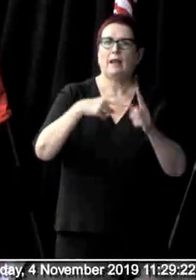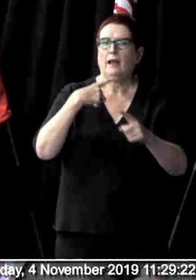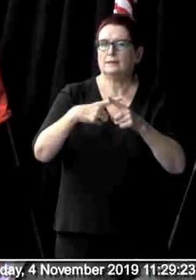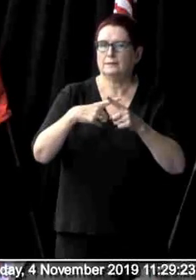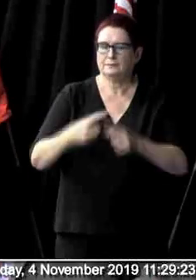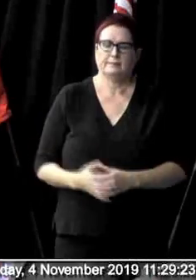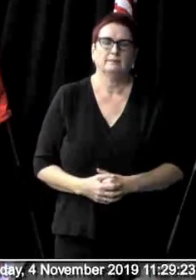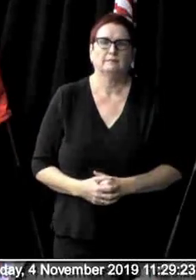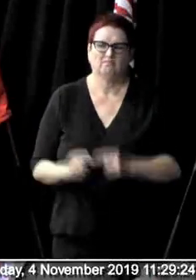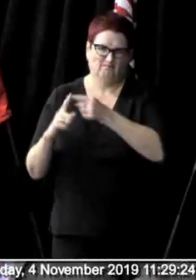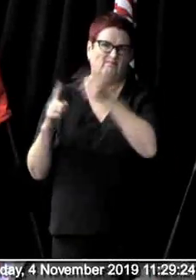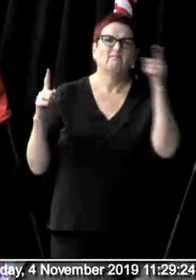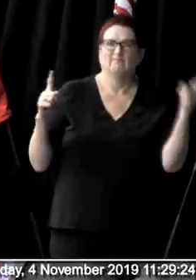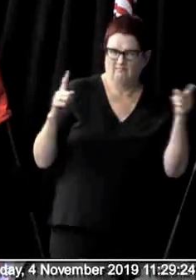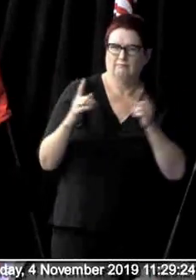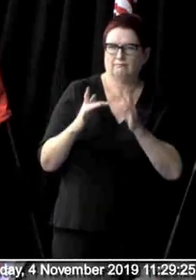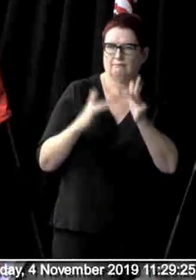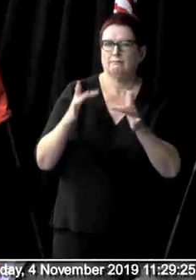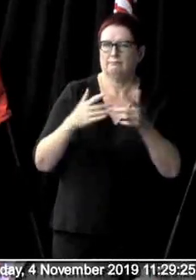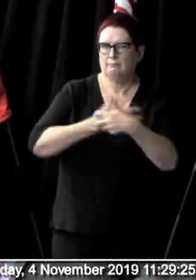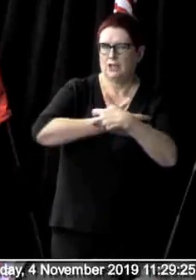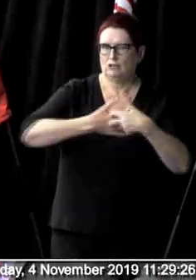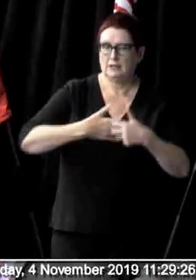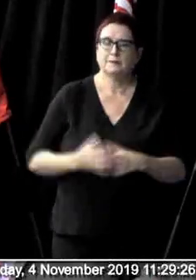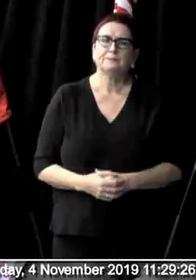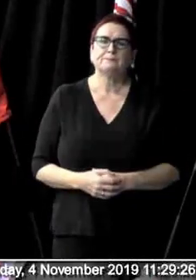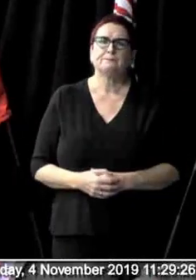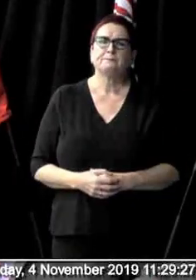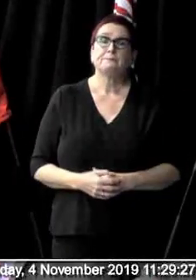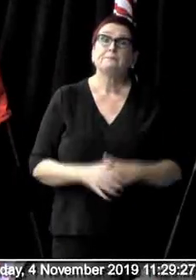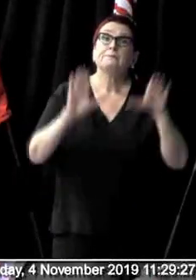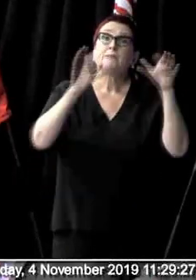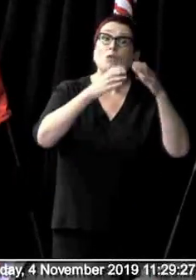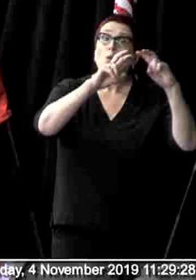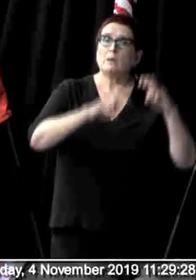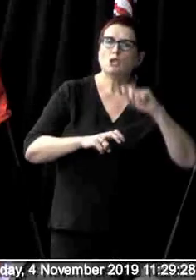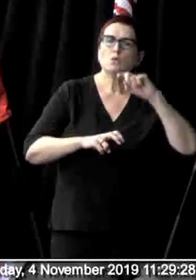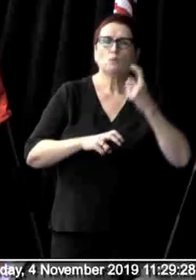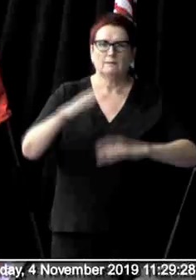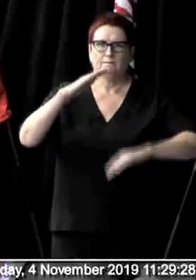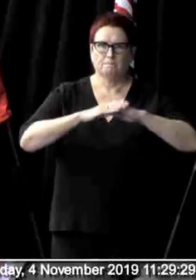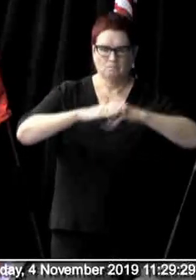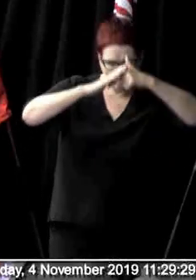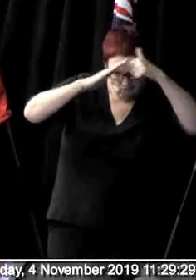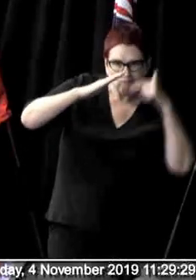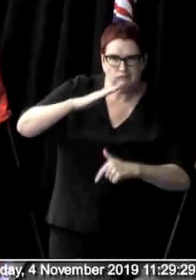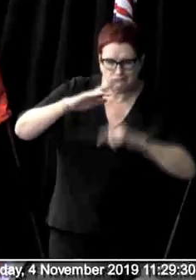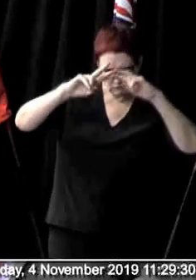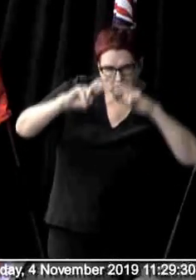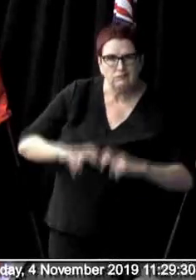It is the intention of the Commission to approach its task in a thorough fashion with intellectual rigour.